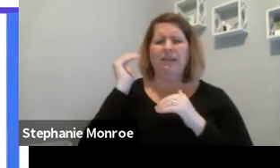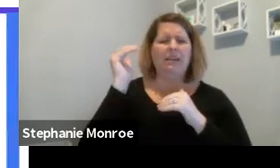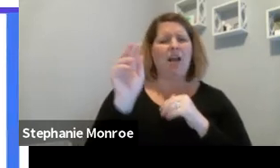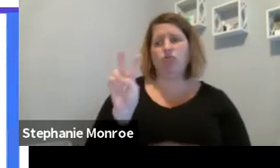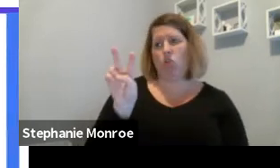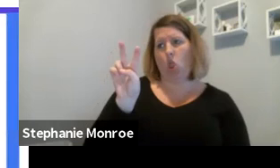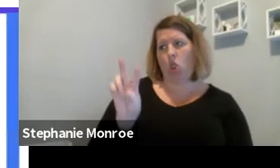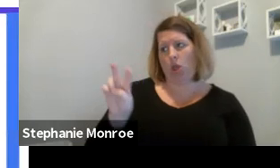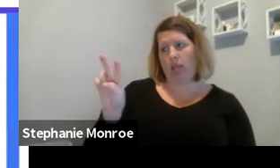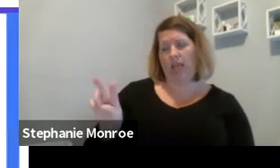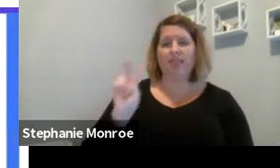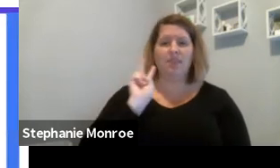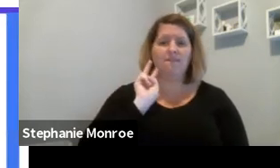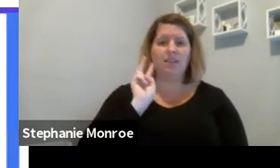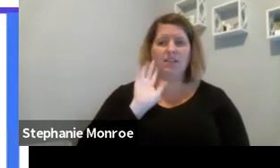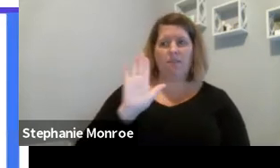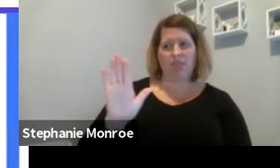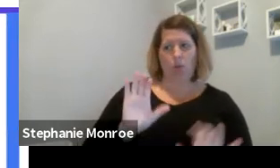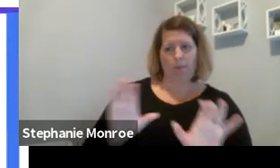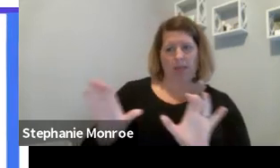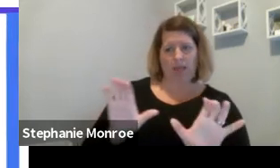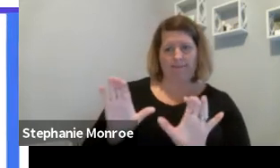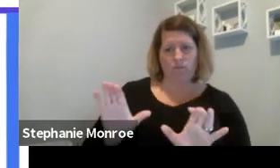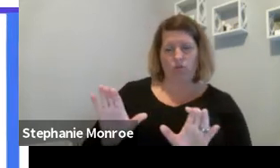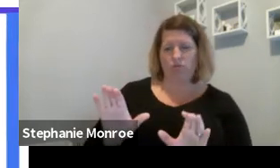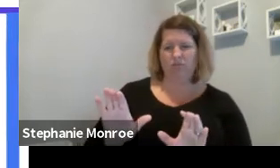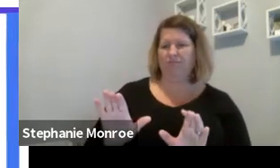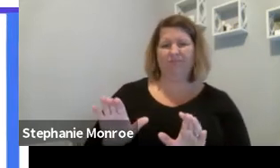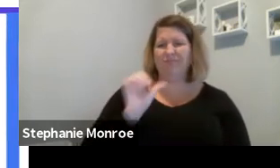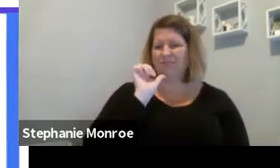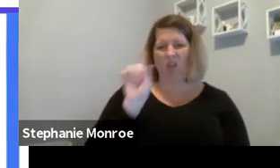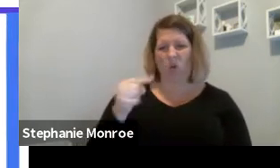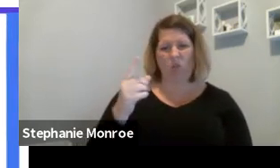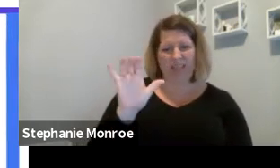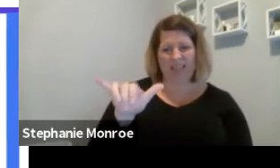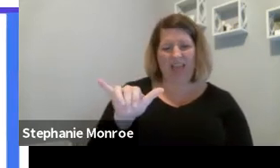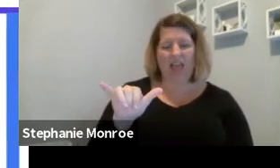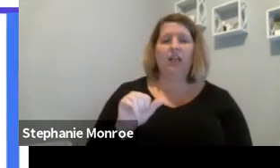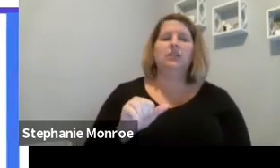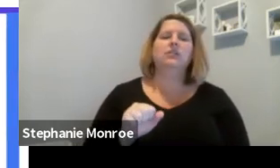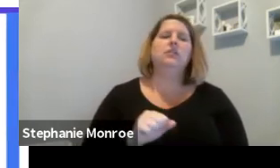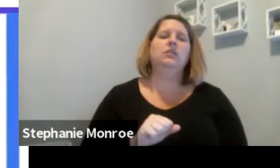what the victim's behaviors are, or it doesn't focus on